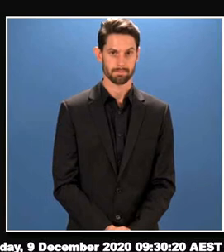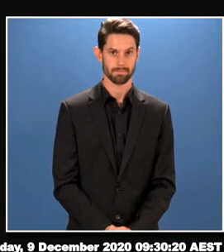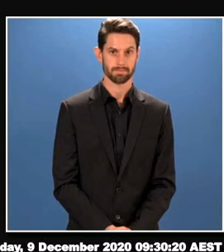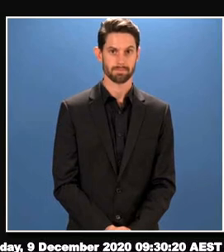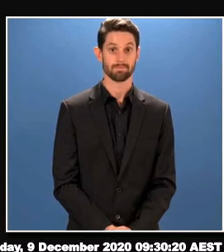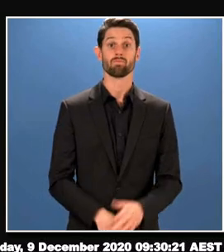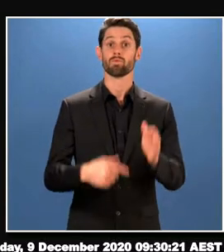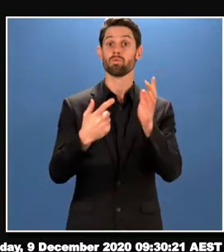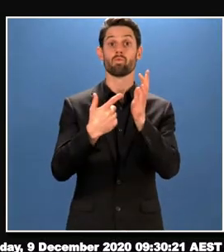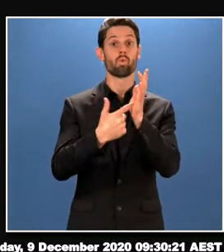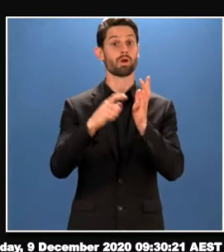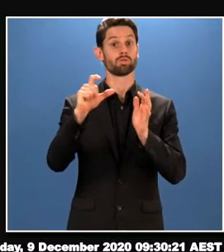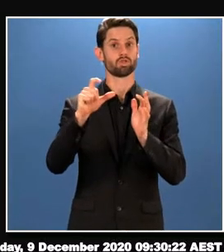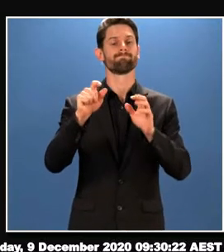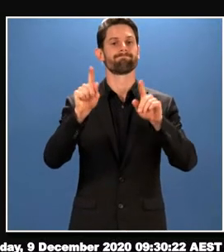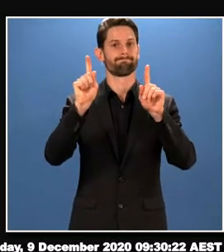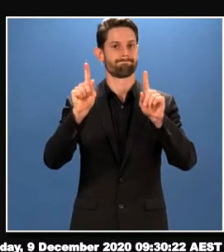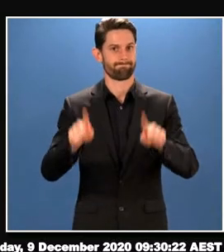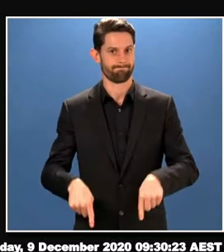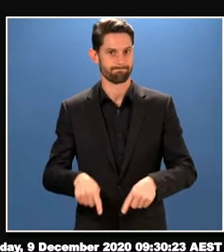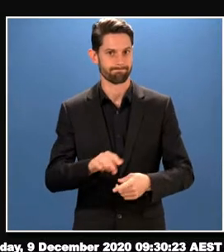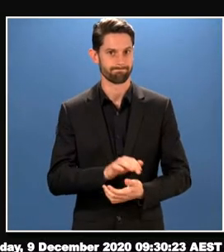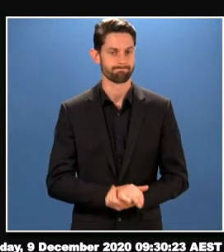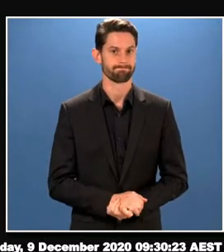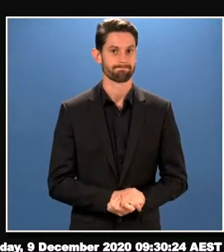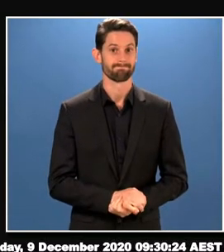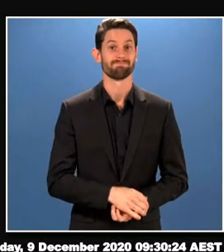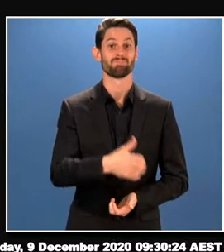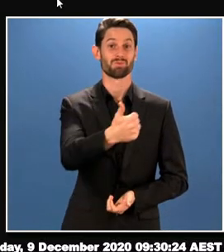The Royal Commission has now resumed. Good morning, everybody.